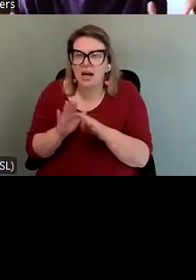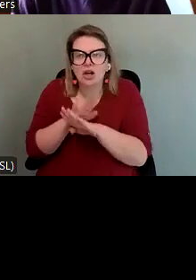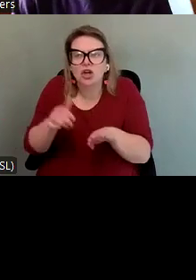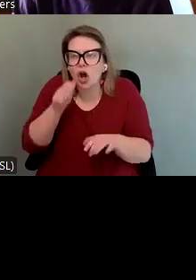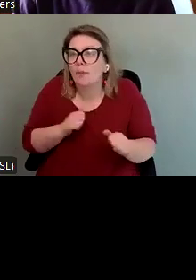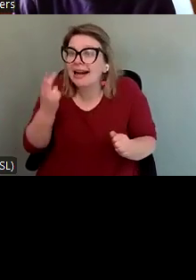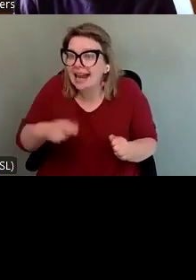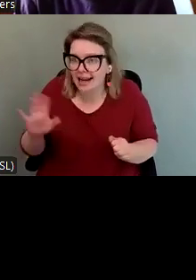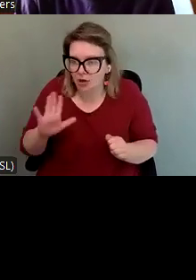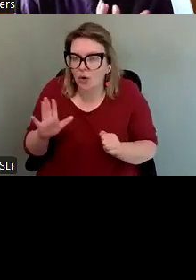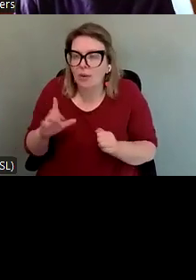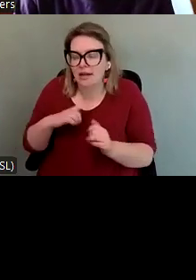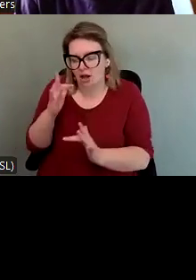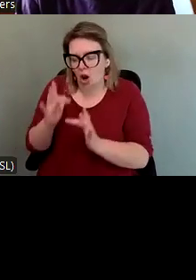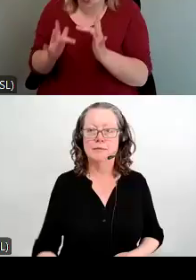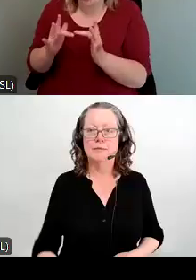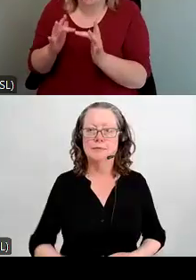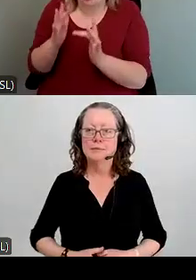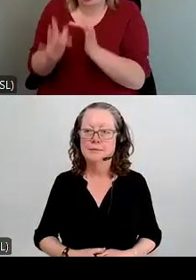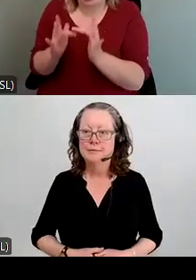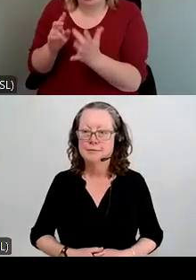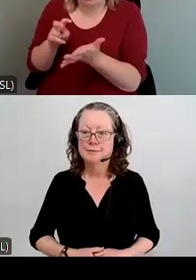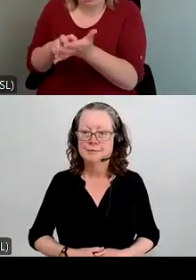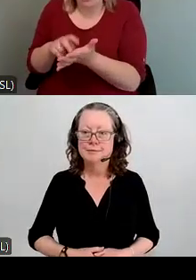to log into a certain system or anything like that.